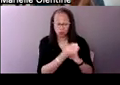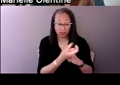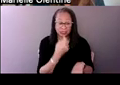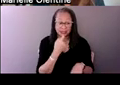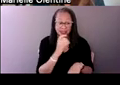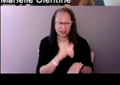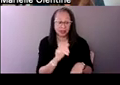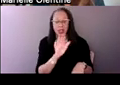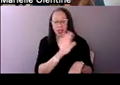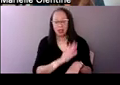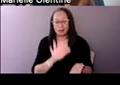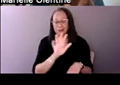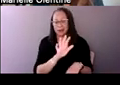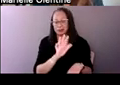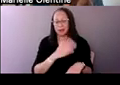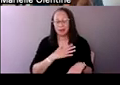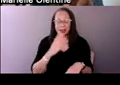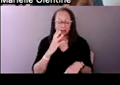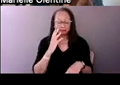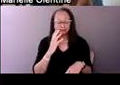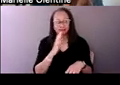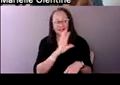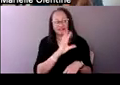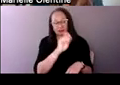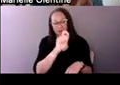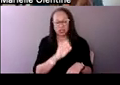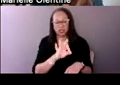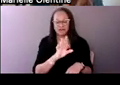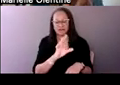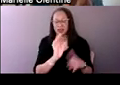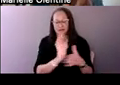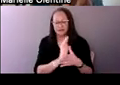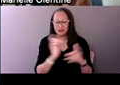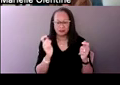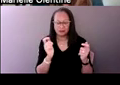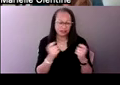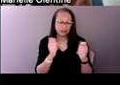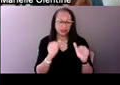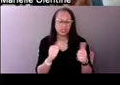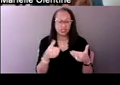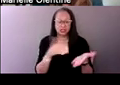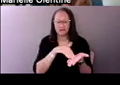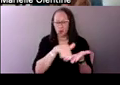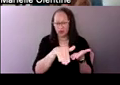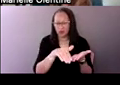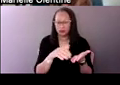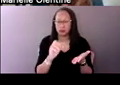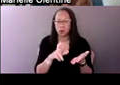Probably not going to have time to read it. But this is just me personally. I do include the link to the